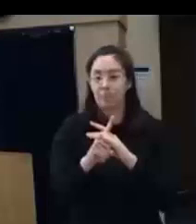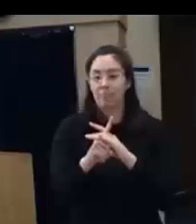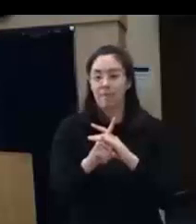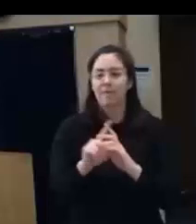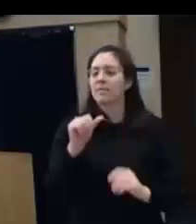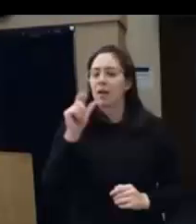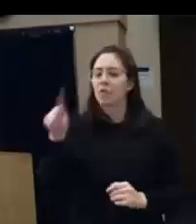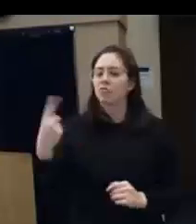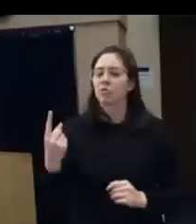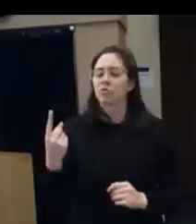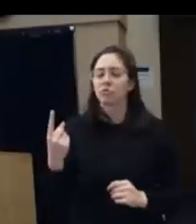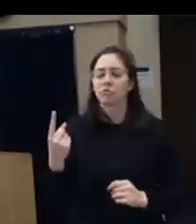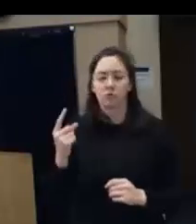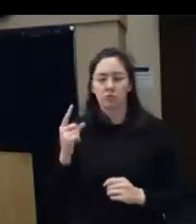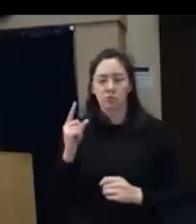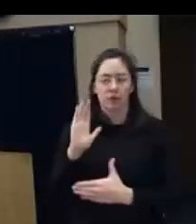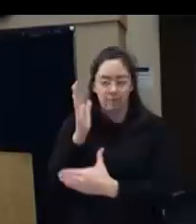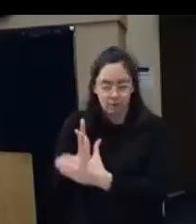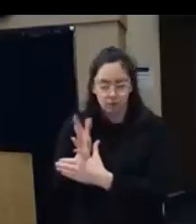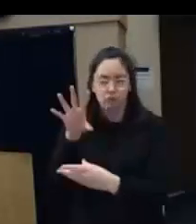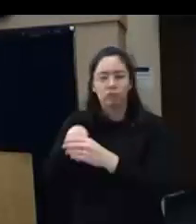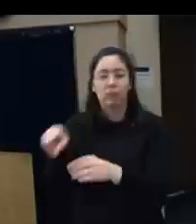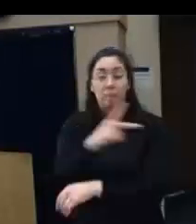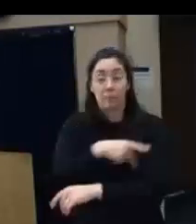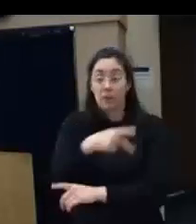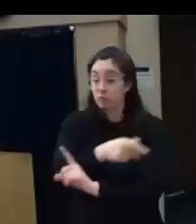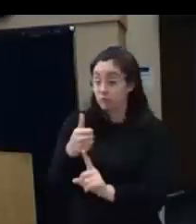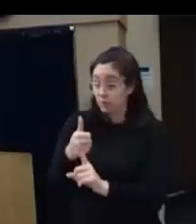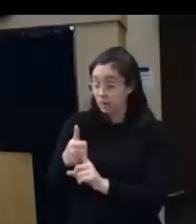just thinking about the direct intervention with the patients themselves but also thinking about